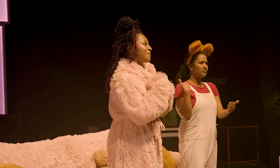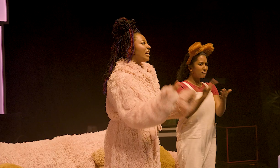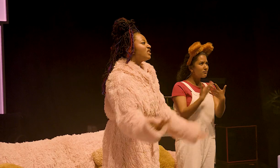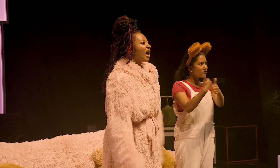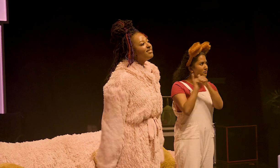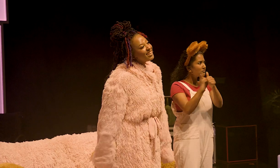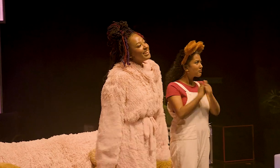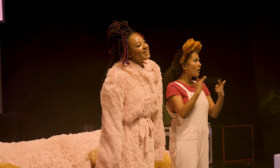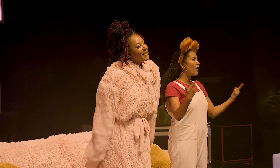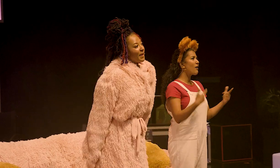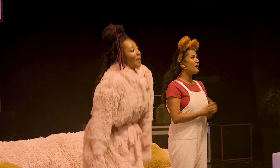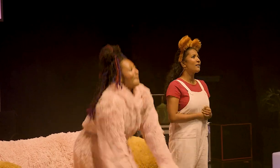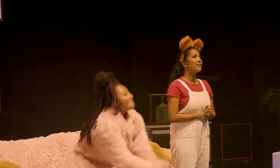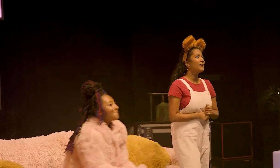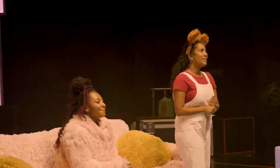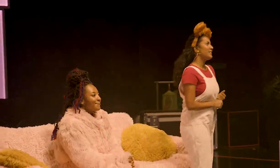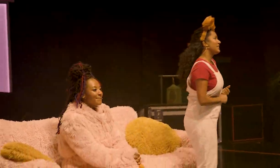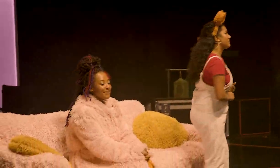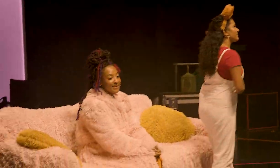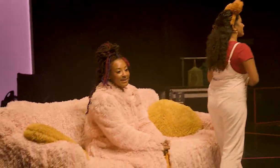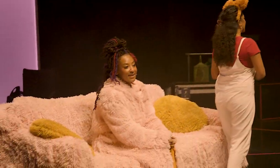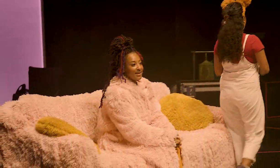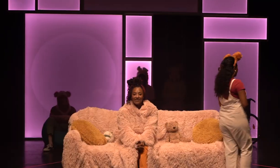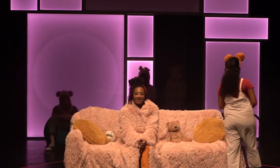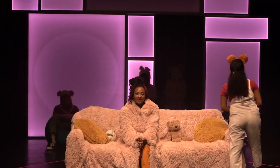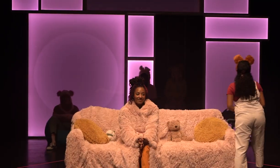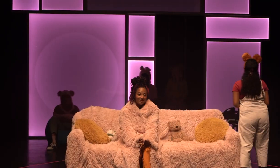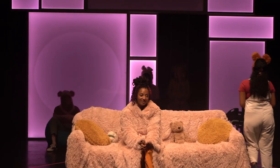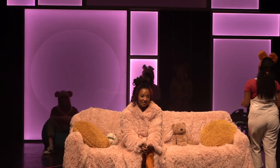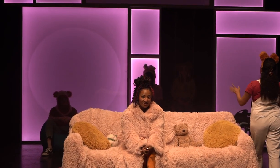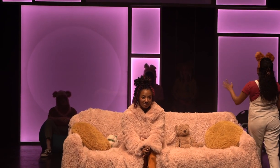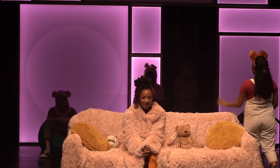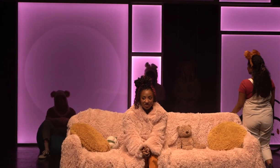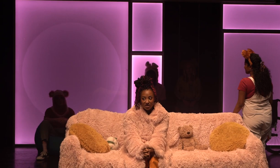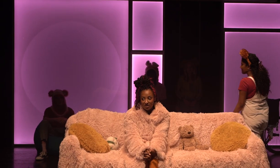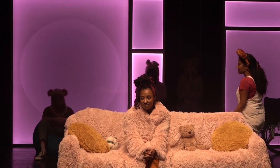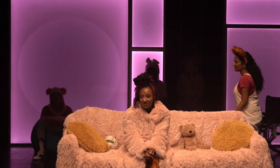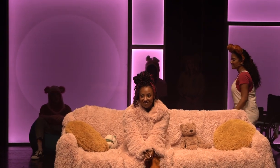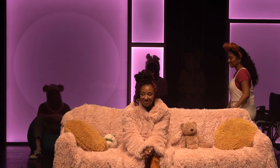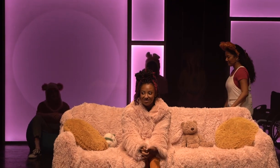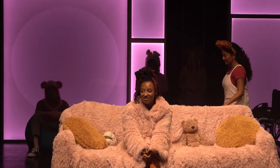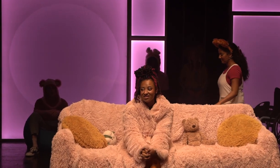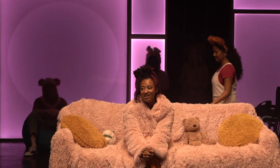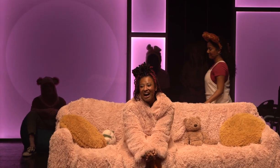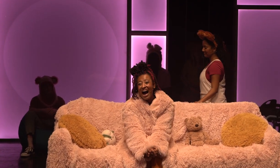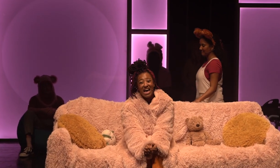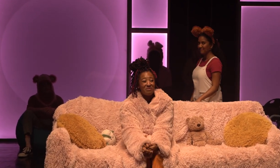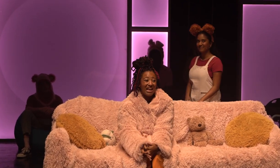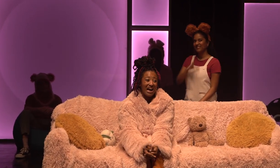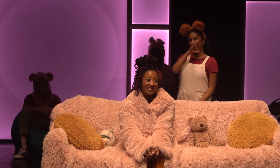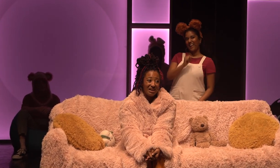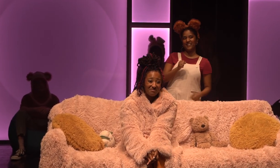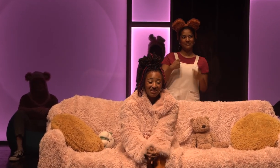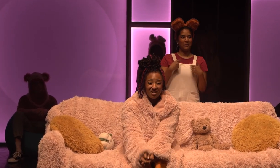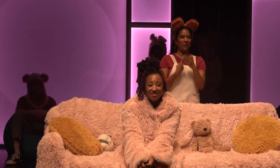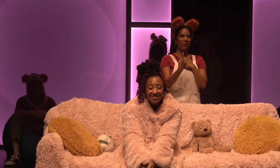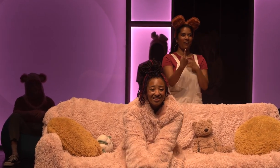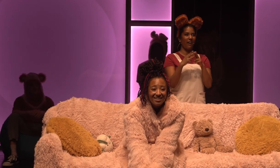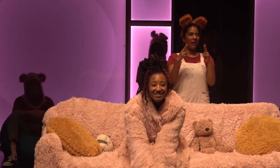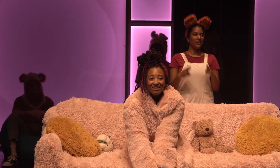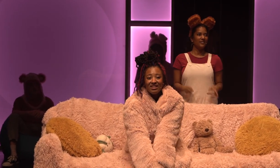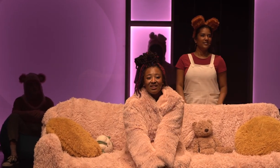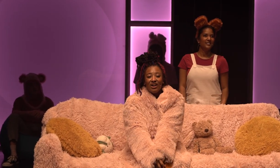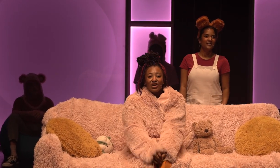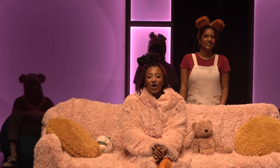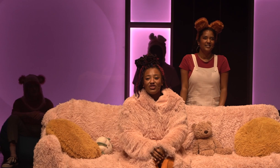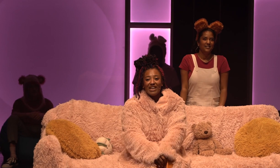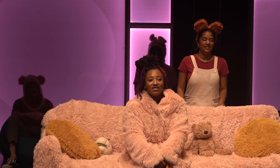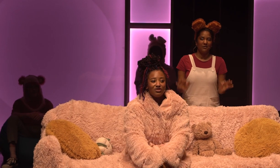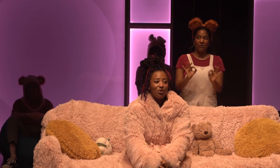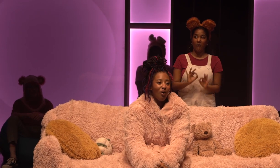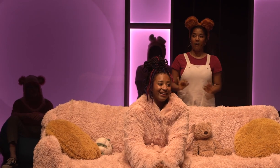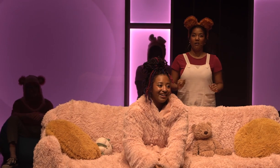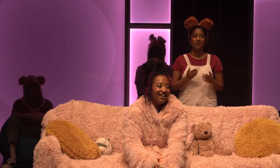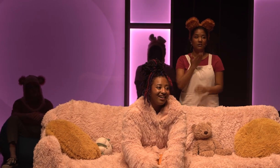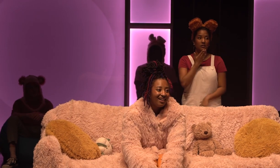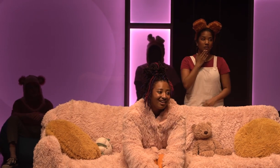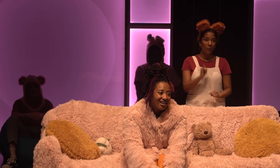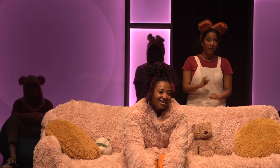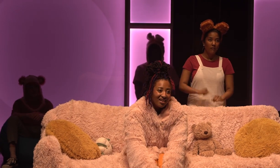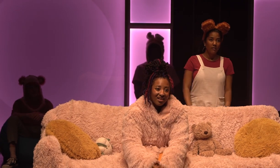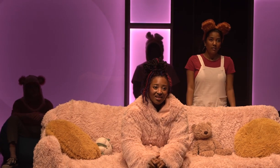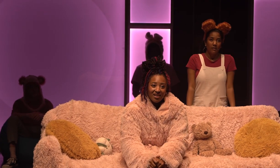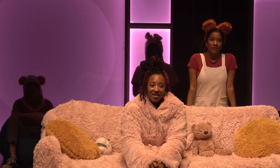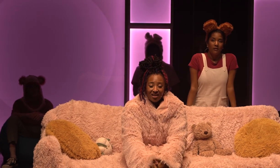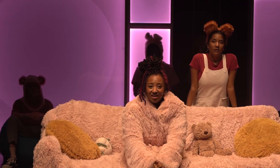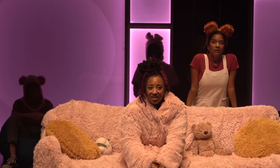I hate when the house is empty though. Can't stand the quiet.